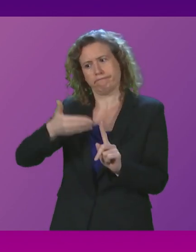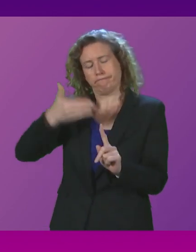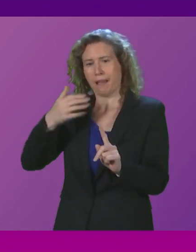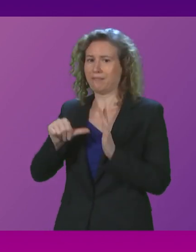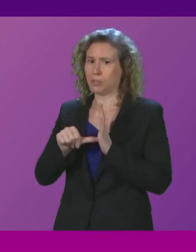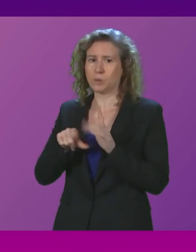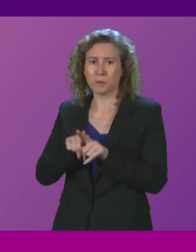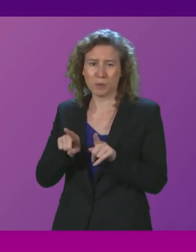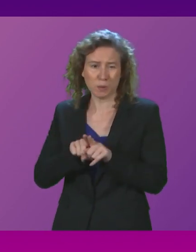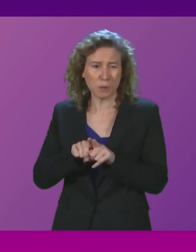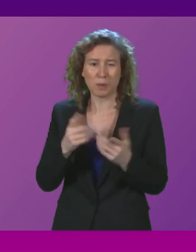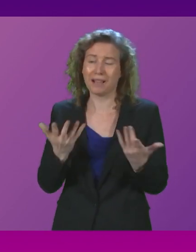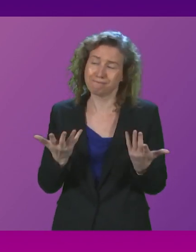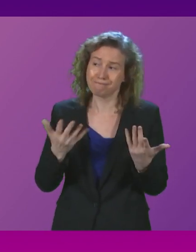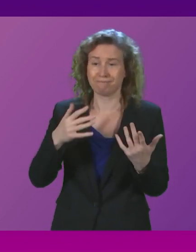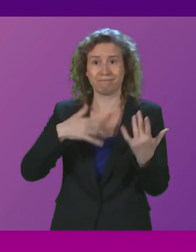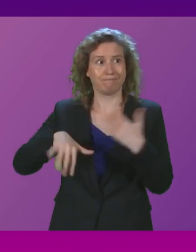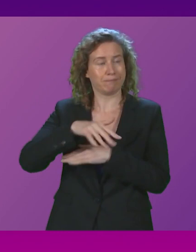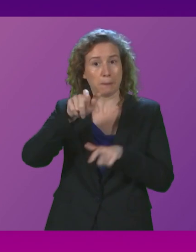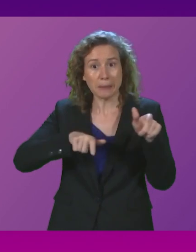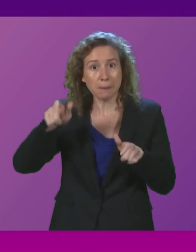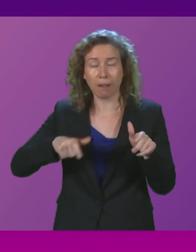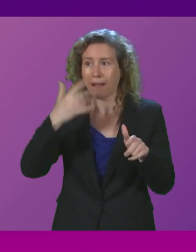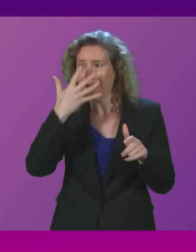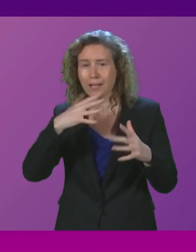such as our country’s changing demographics.